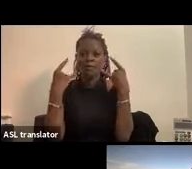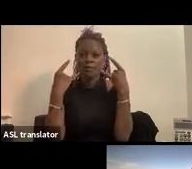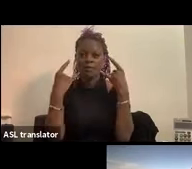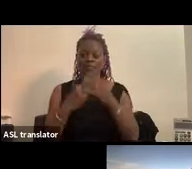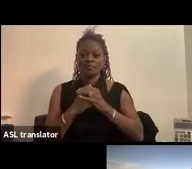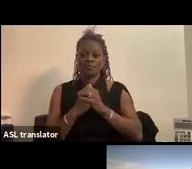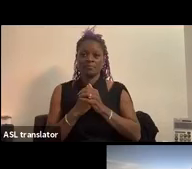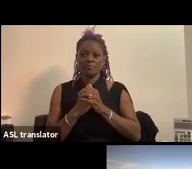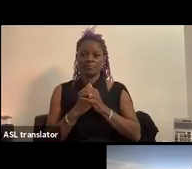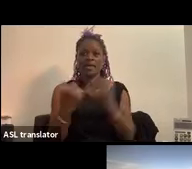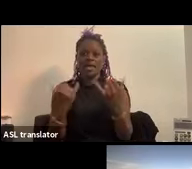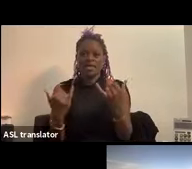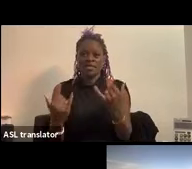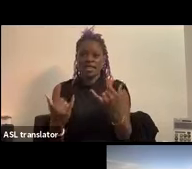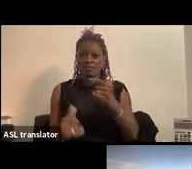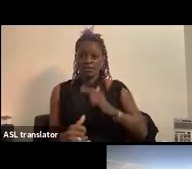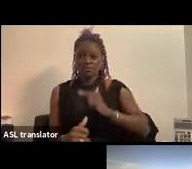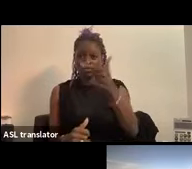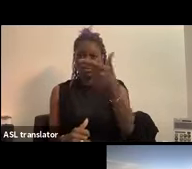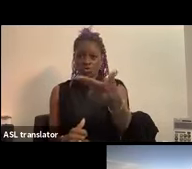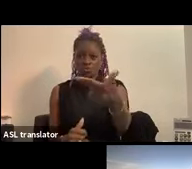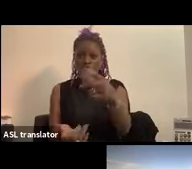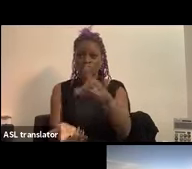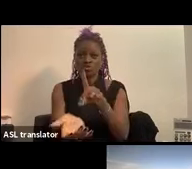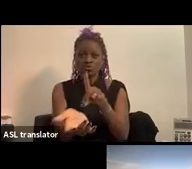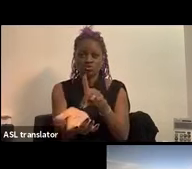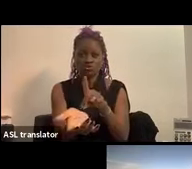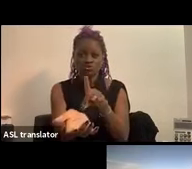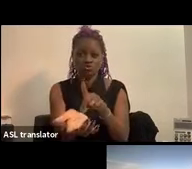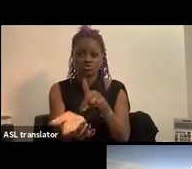And now I'd like to go ahead and turn it over to Dr. Sundari Mase, our health officer, to share